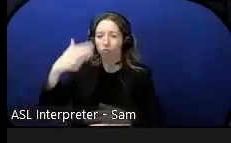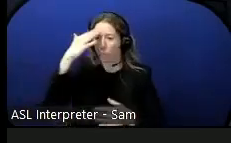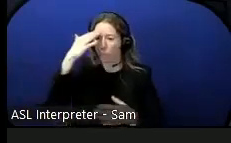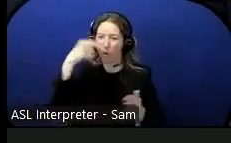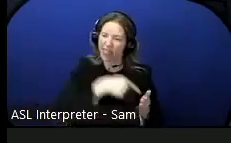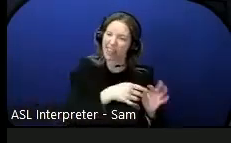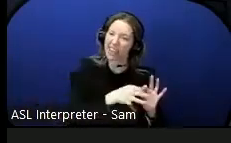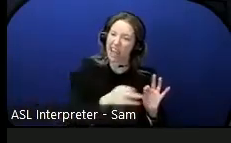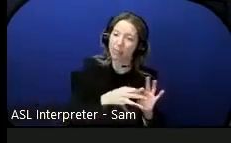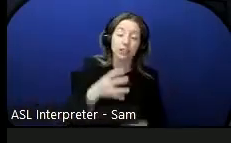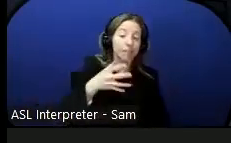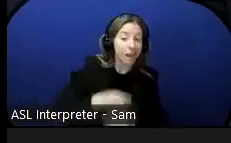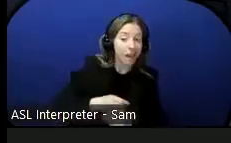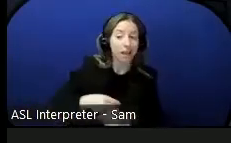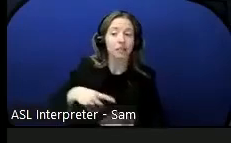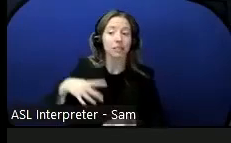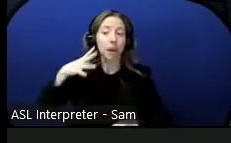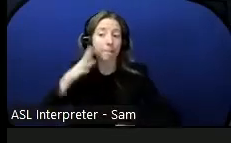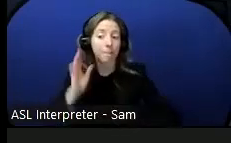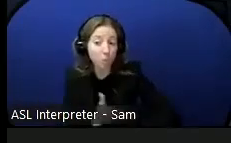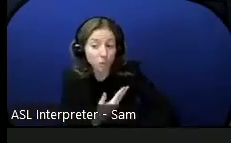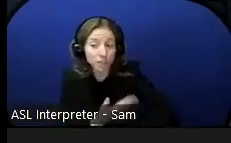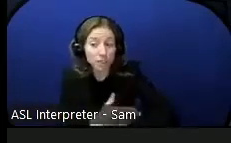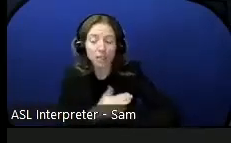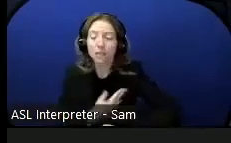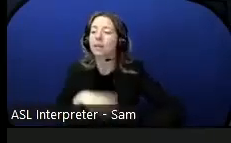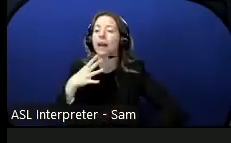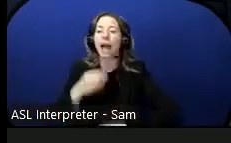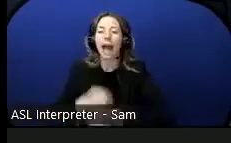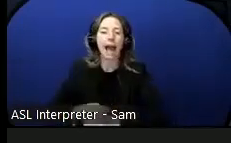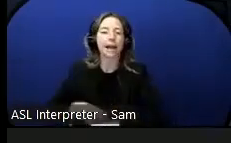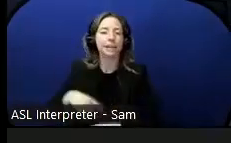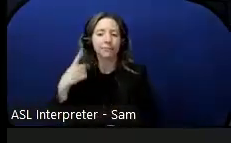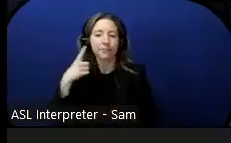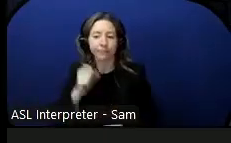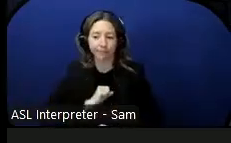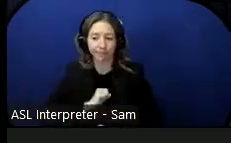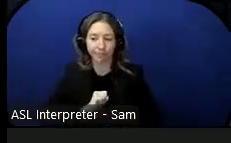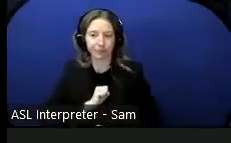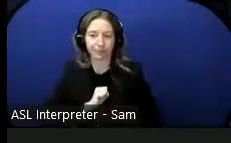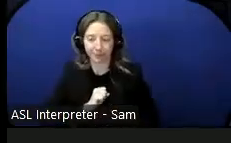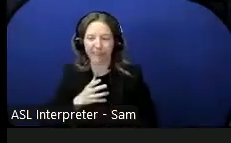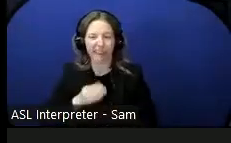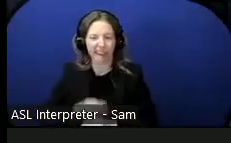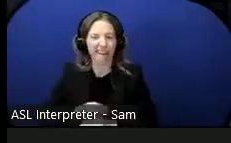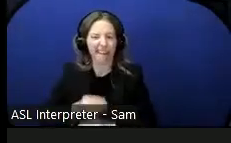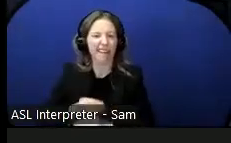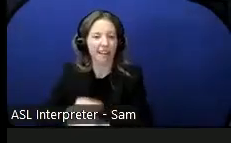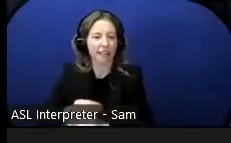music that might be dubbed over, all that sort of thing. Transcripts will be a description. Sometimes, if we do simple transcripts,